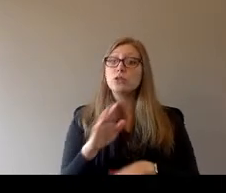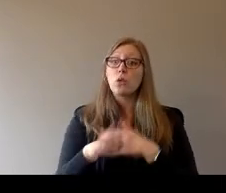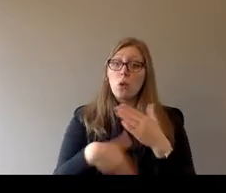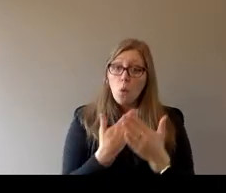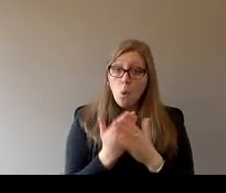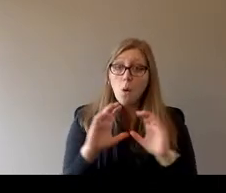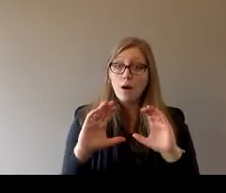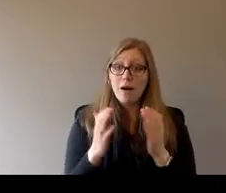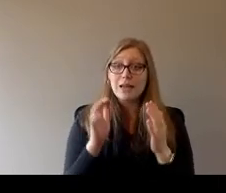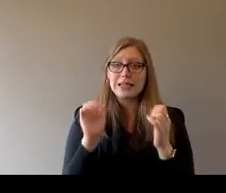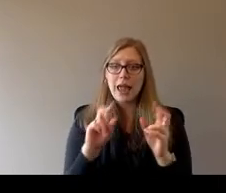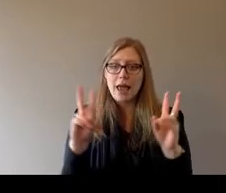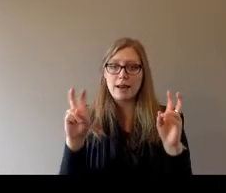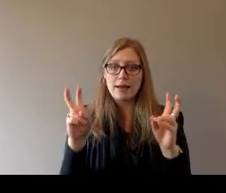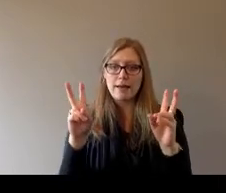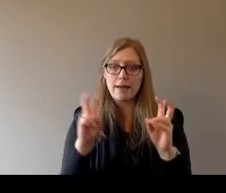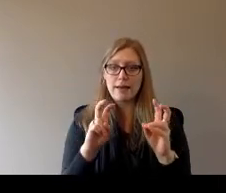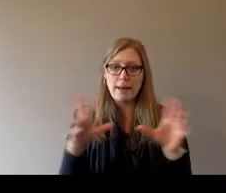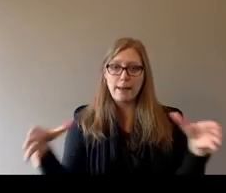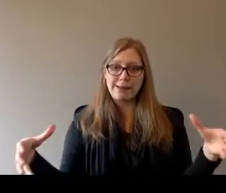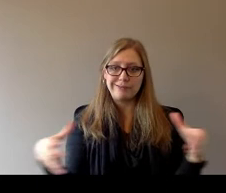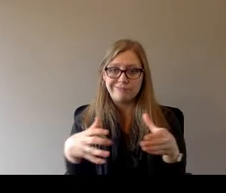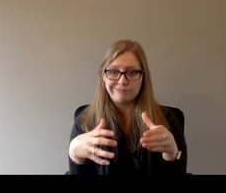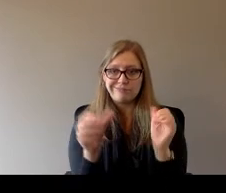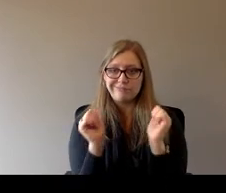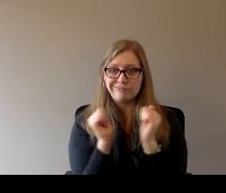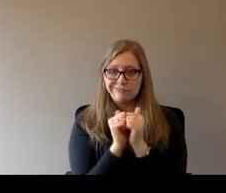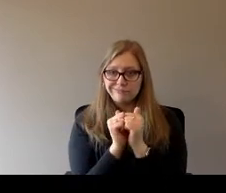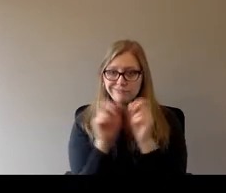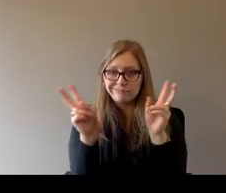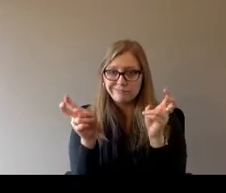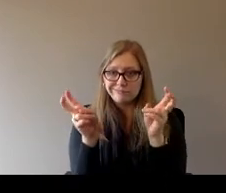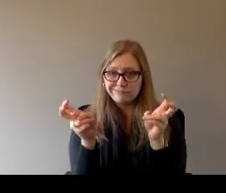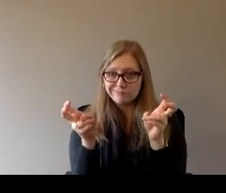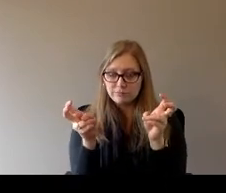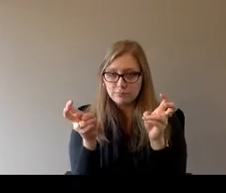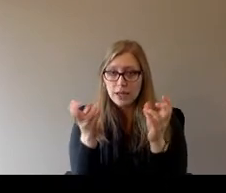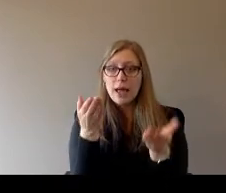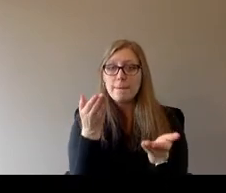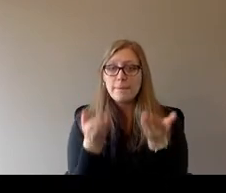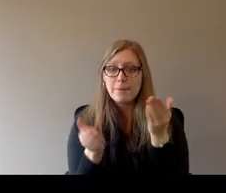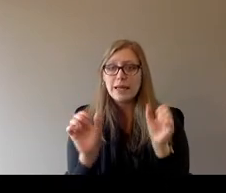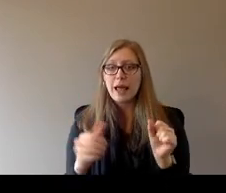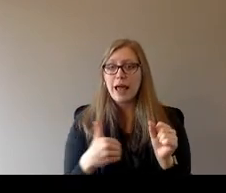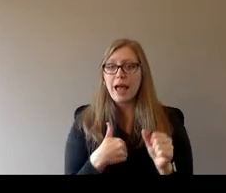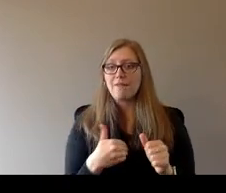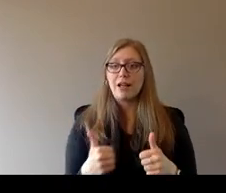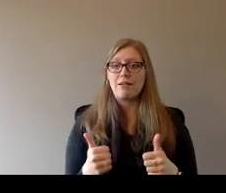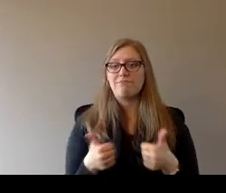can meet and we can maybe even do a live video, with a lesson.